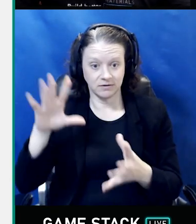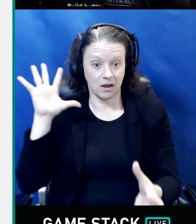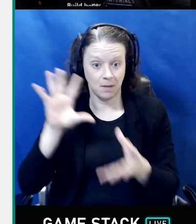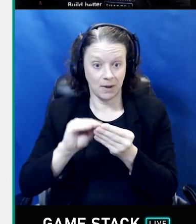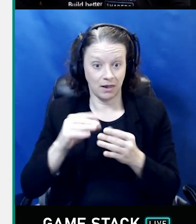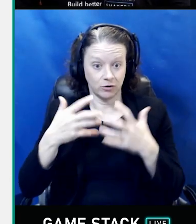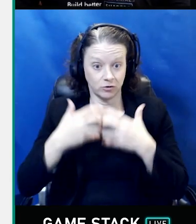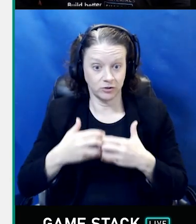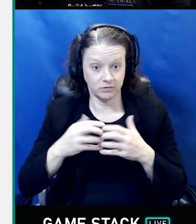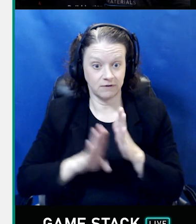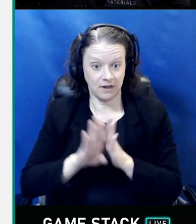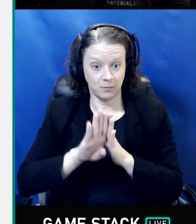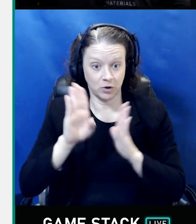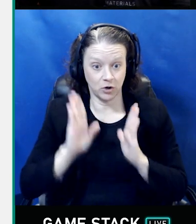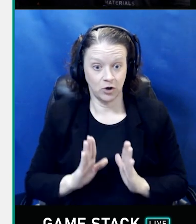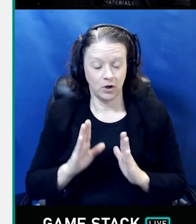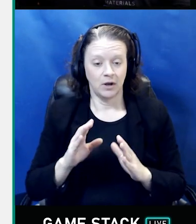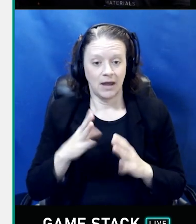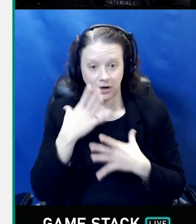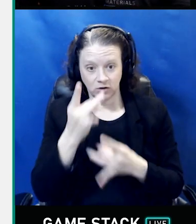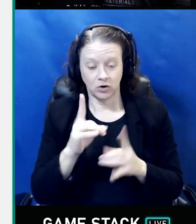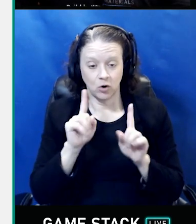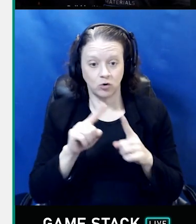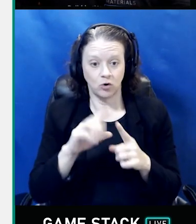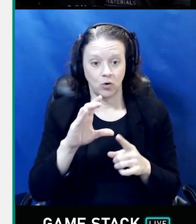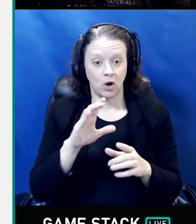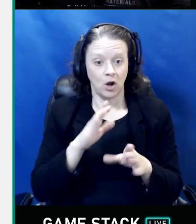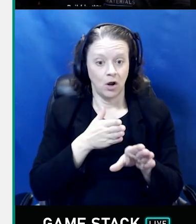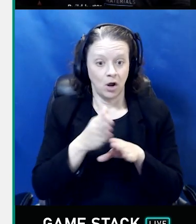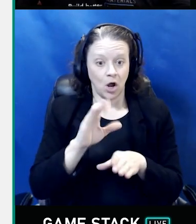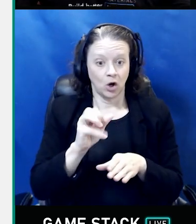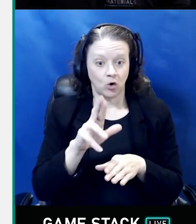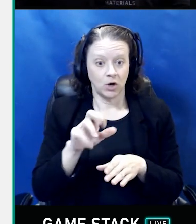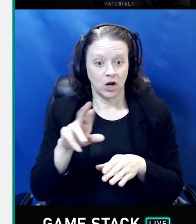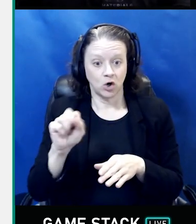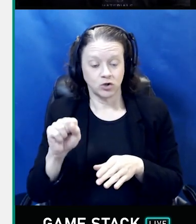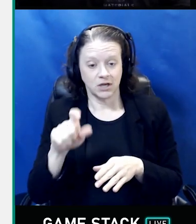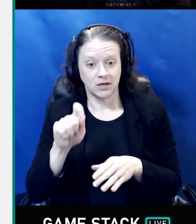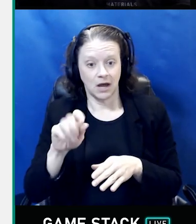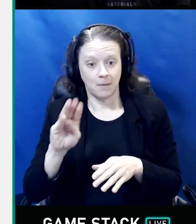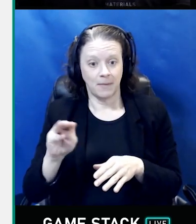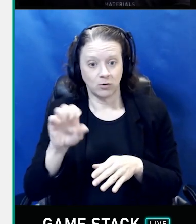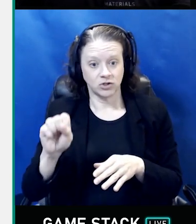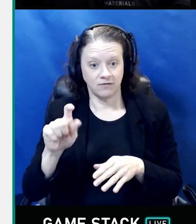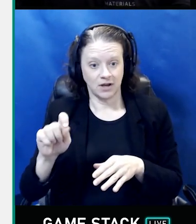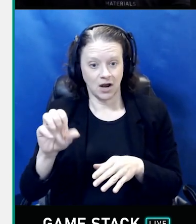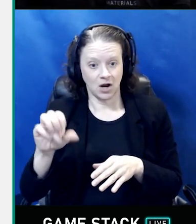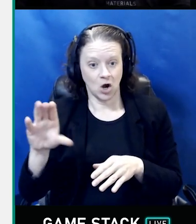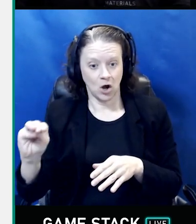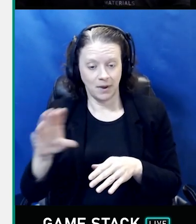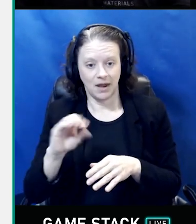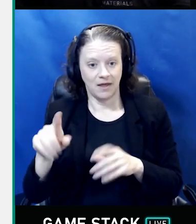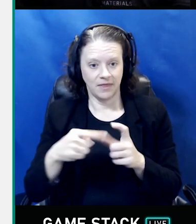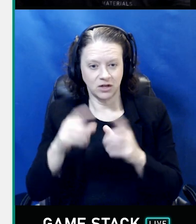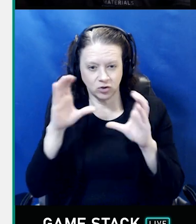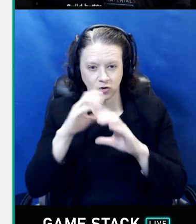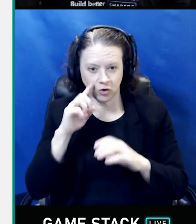please go to careers.microsoft.com and search for HLSL. It will probably be the first hit. It might not look very descriptive,